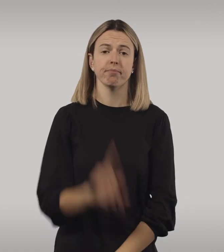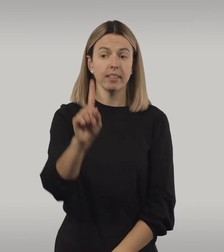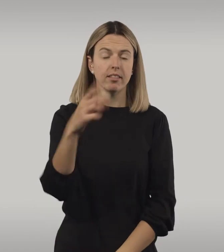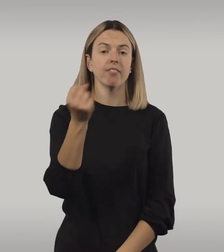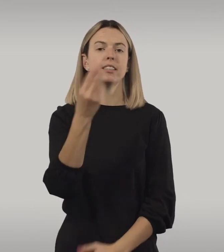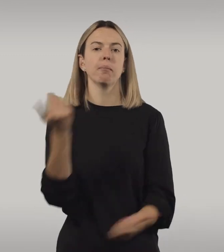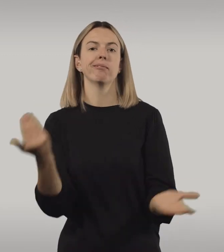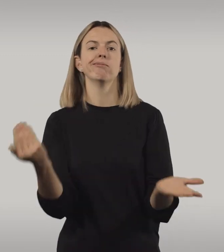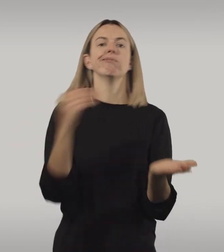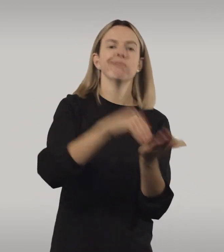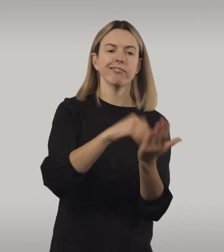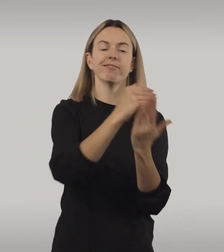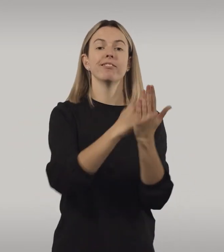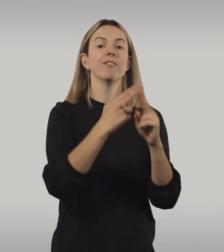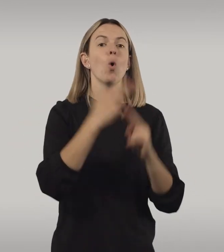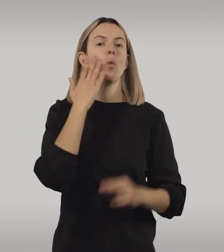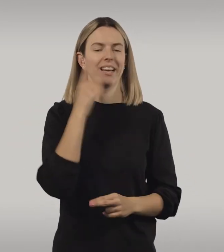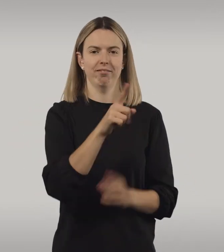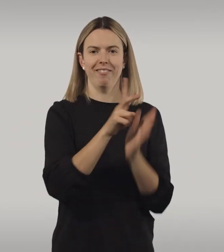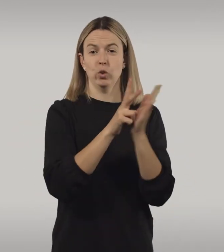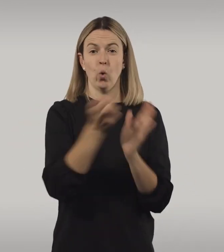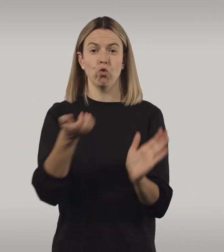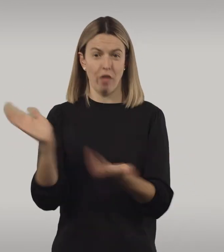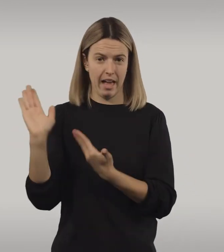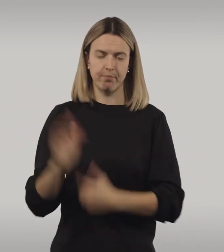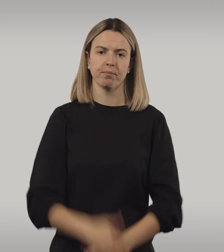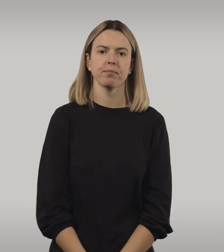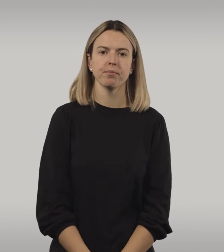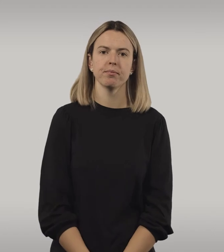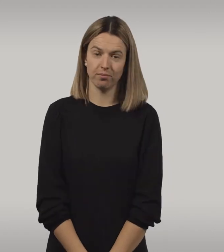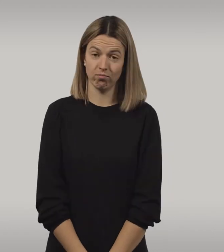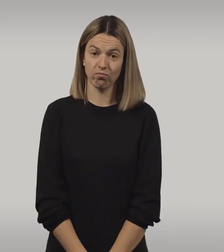The NRS general terms and conditions cover such things as: